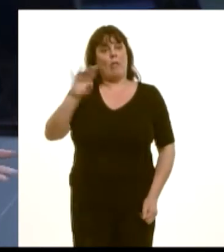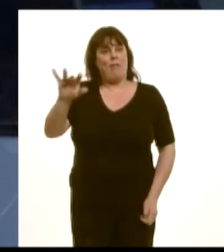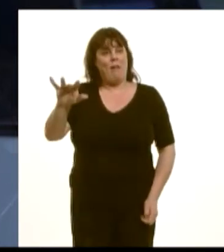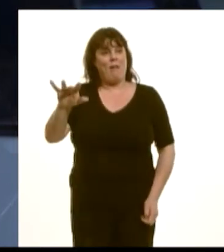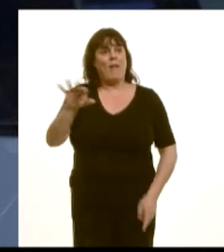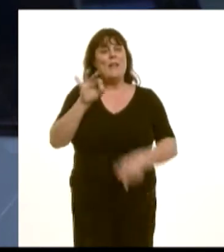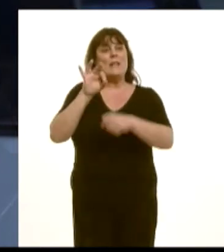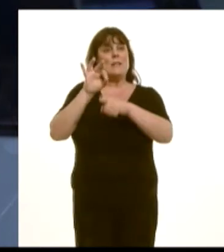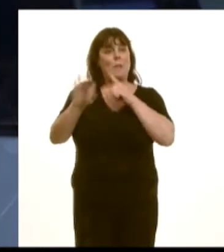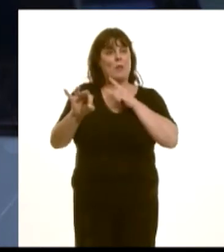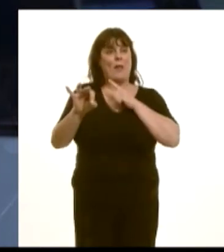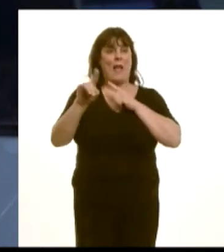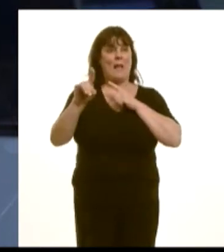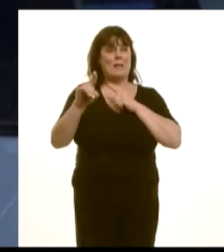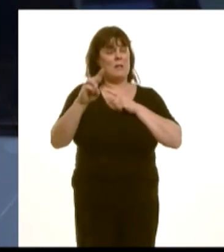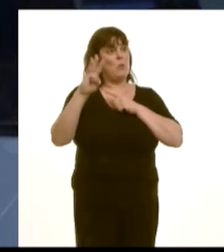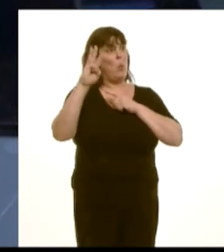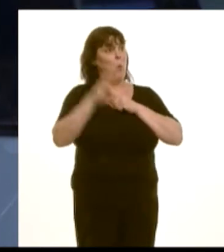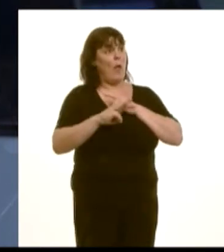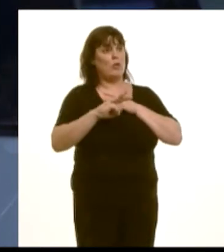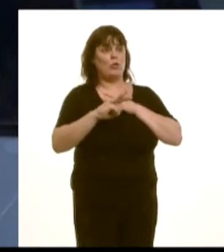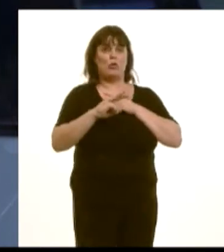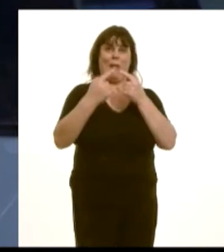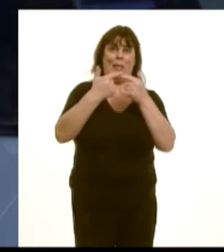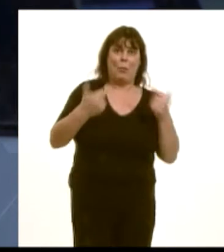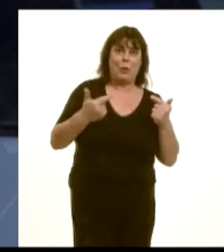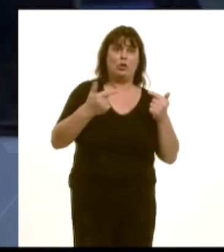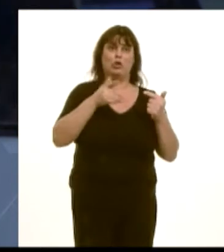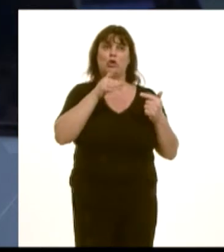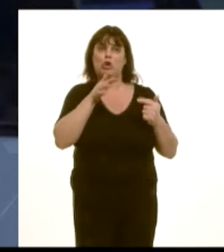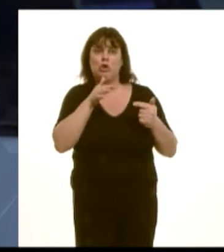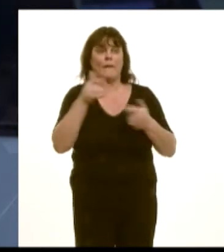are inherently Welsh interests, for example the Welsh language, so that anyone who wants